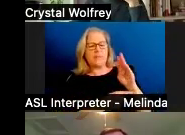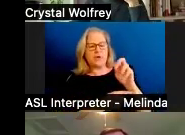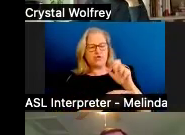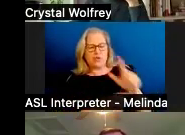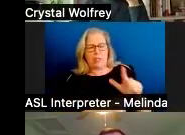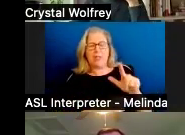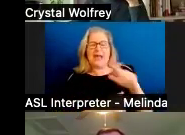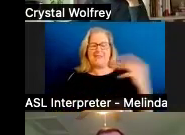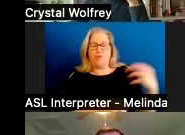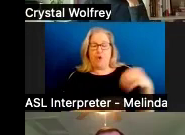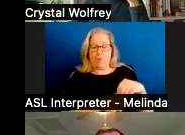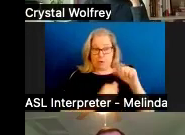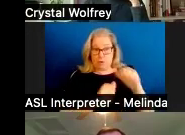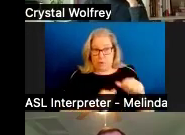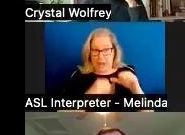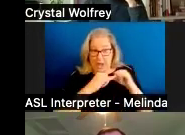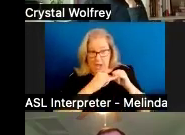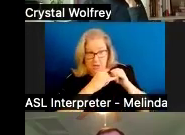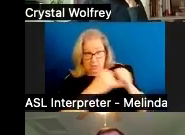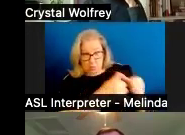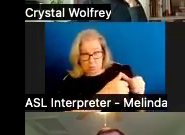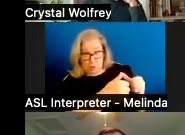So can the award still be made as an R01?